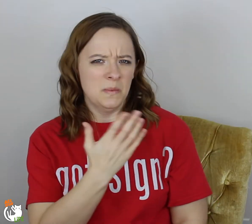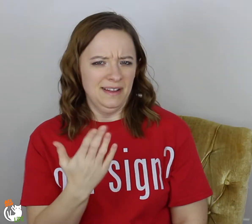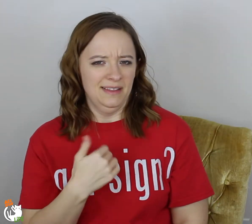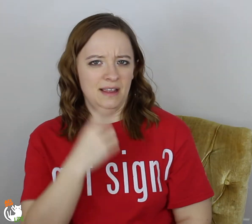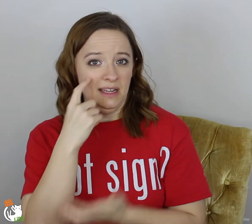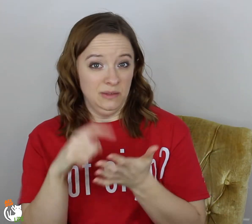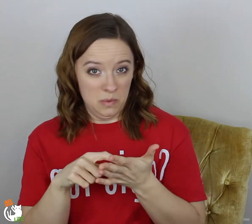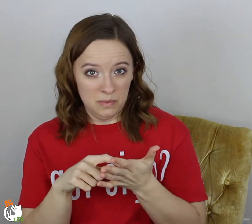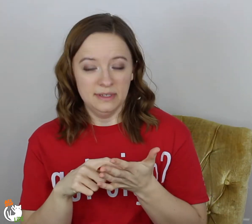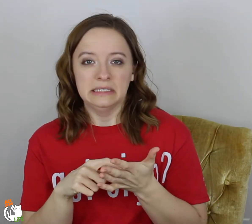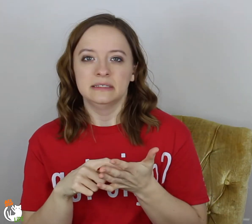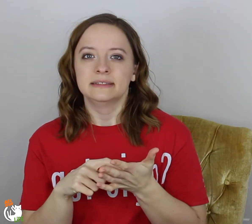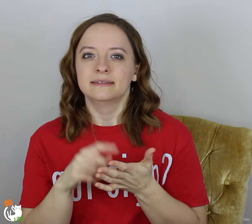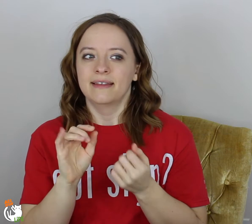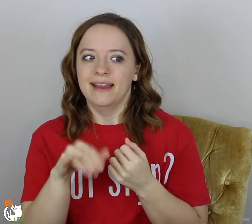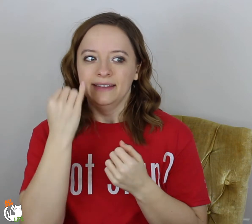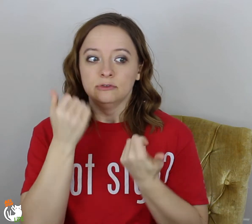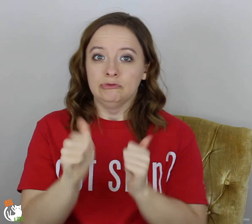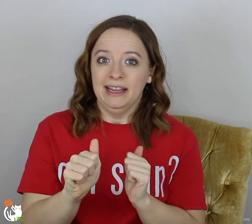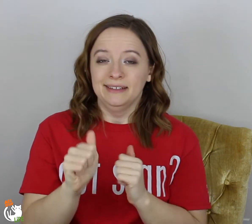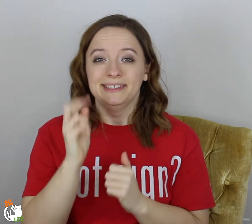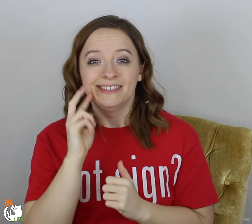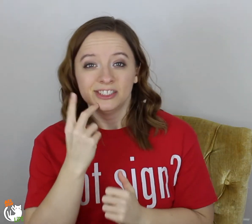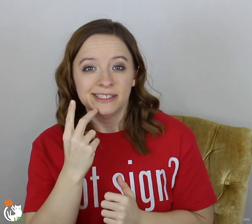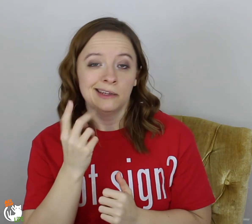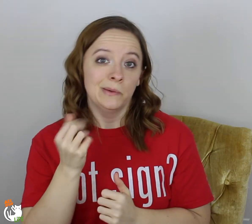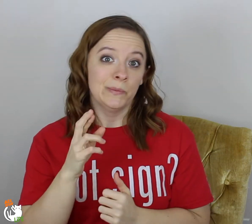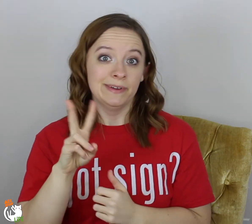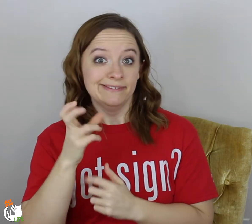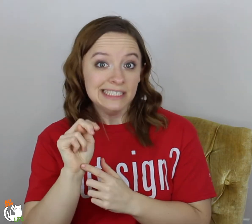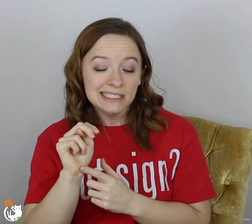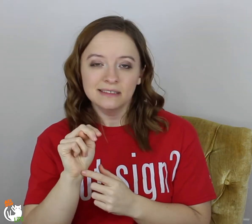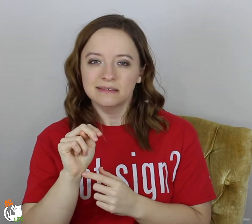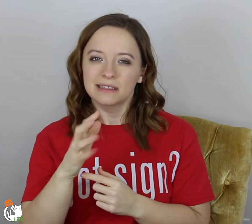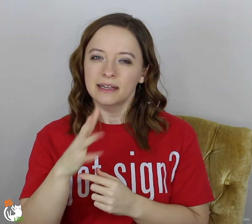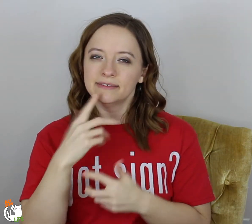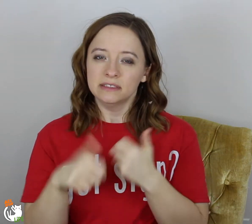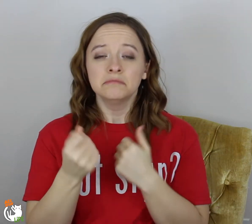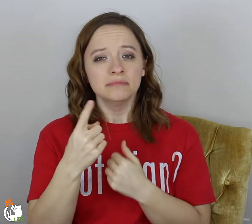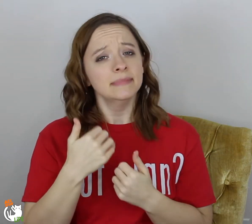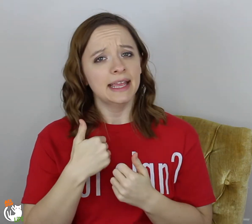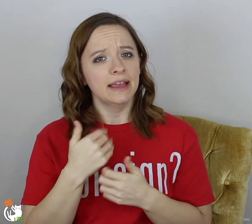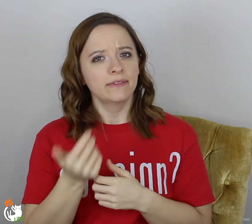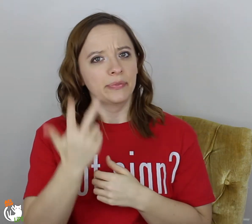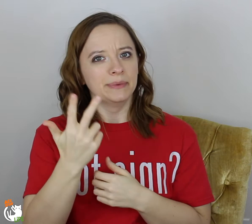One thing that I noticed, is if you try to be let's say vegetarian or vegan it's a little tough.